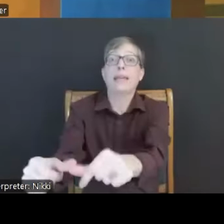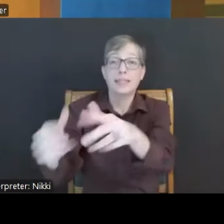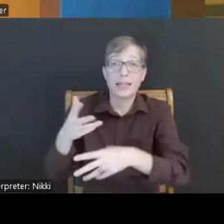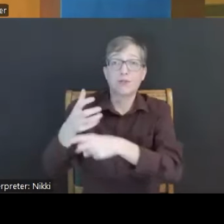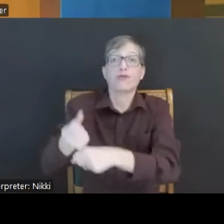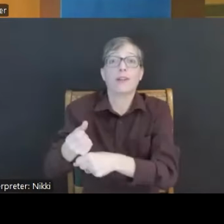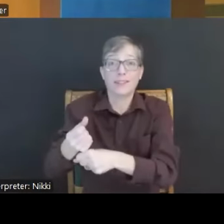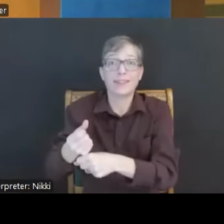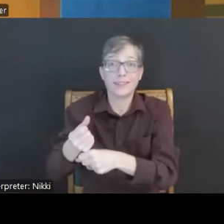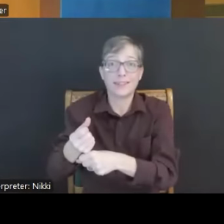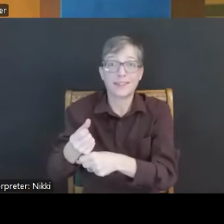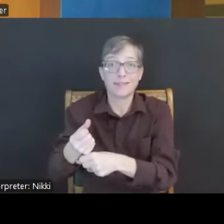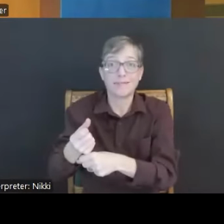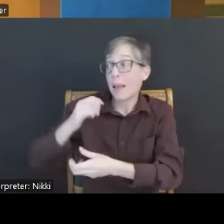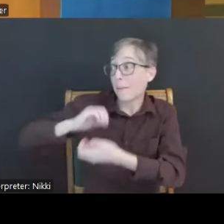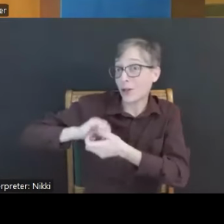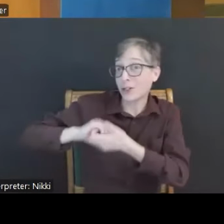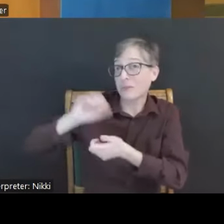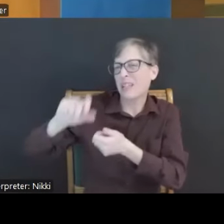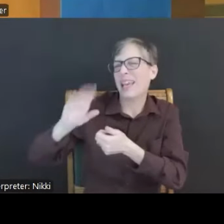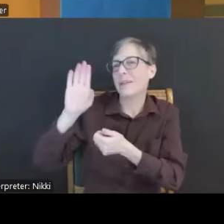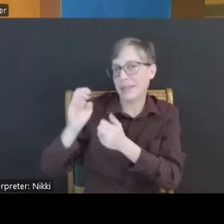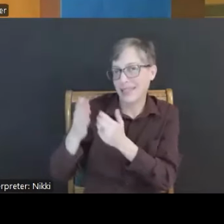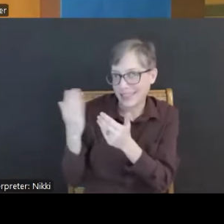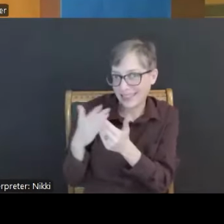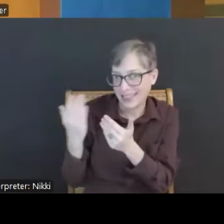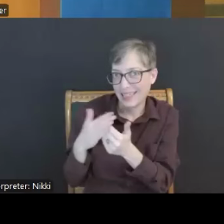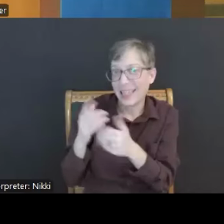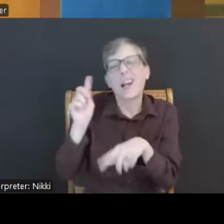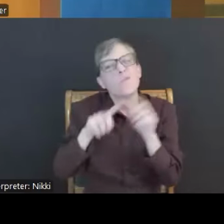can be easy but however building trust takes time and effort like Dr Giller said earlier